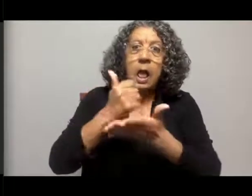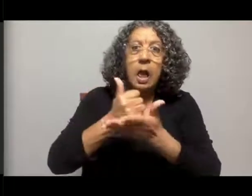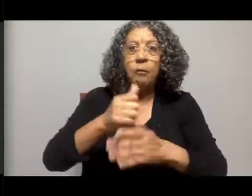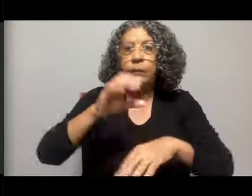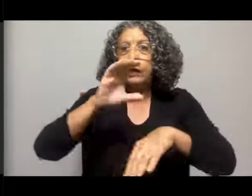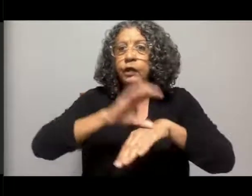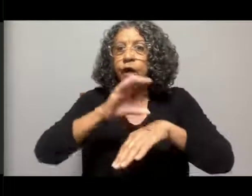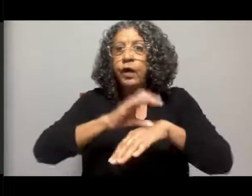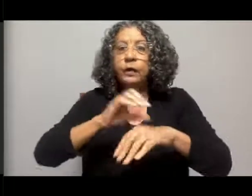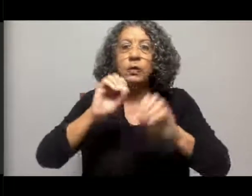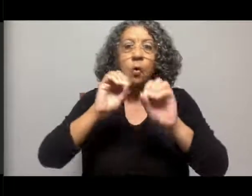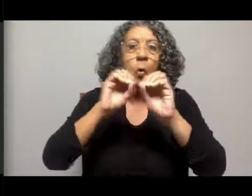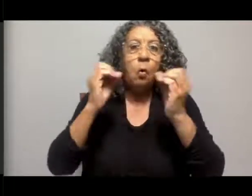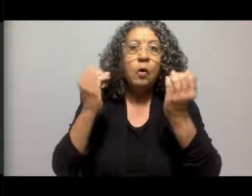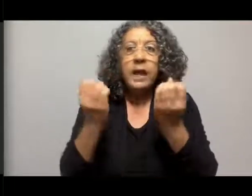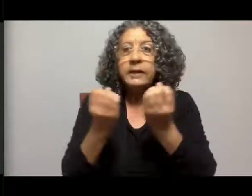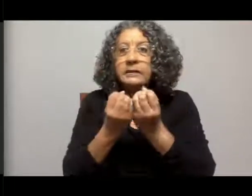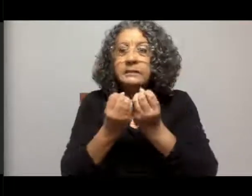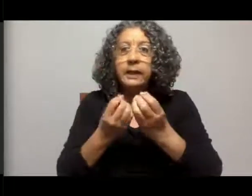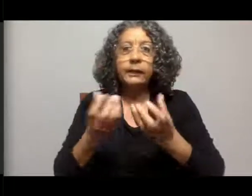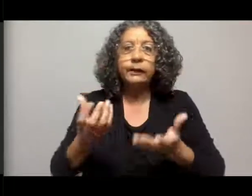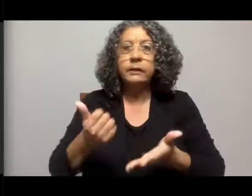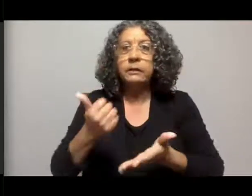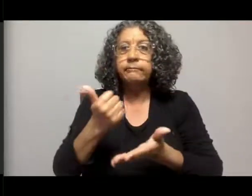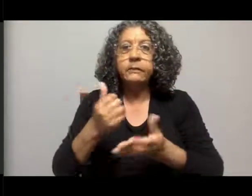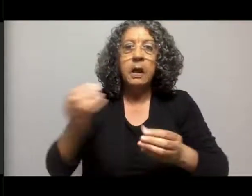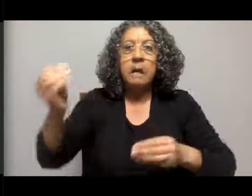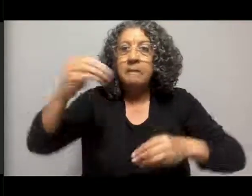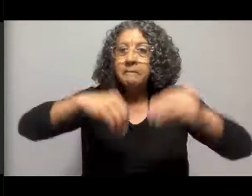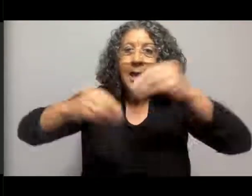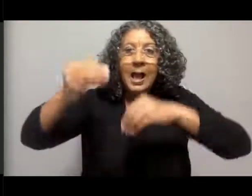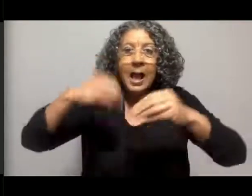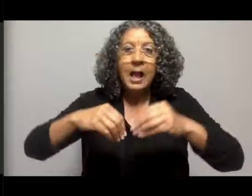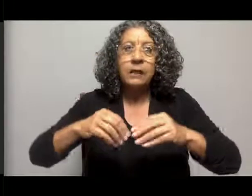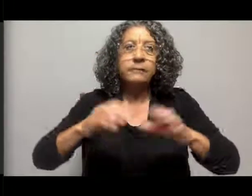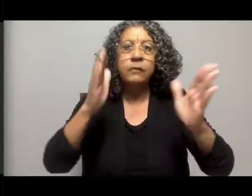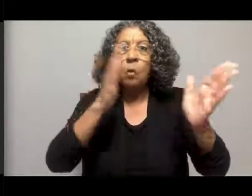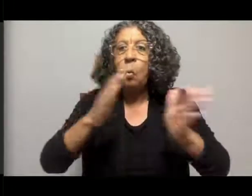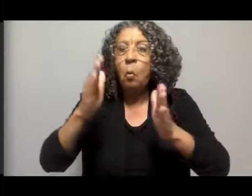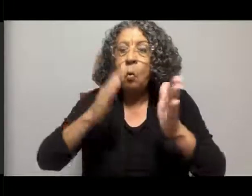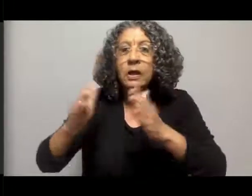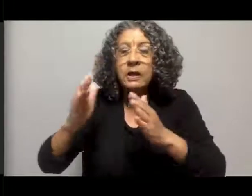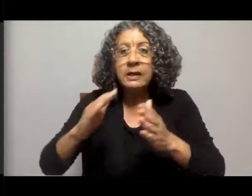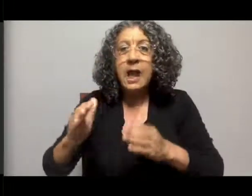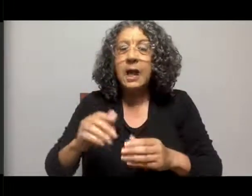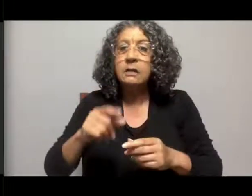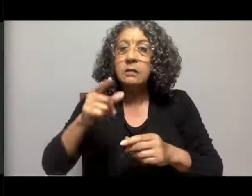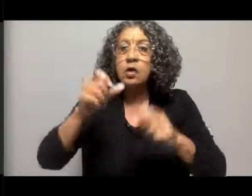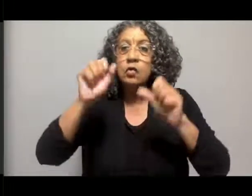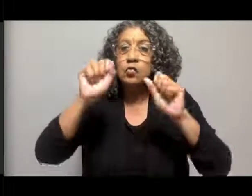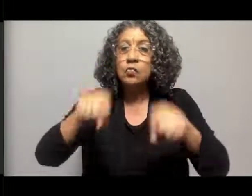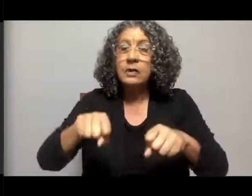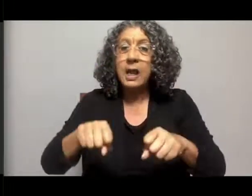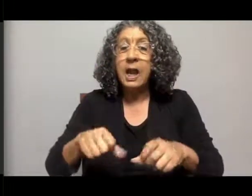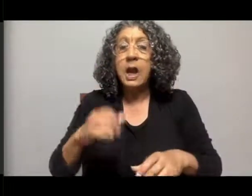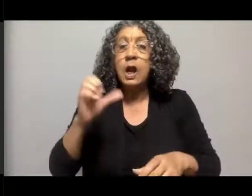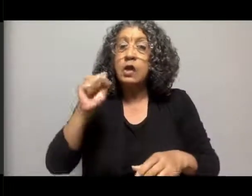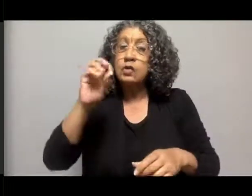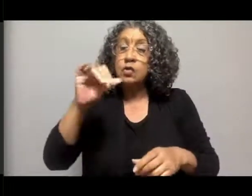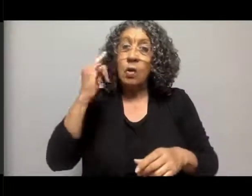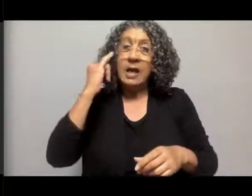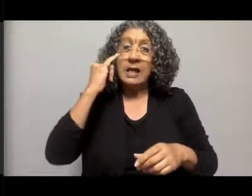Let's say you help a church organization, pack and organize boxes.